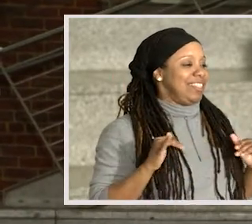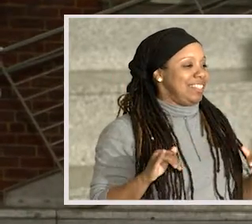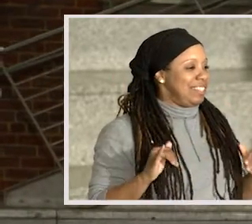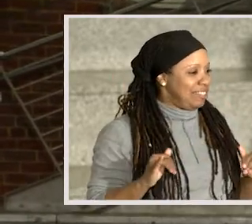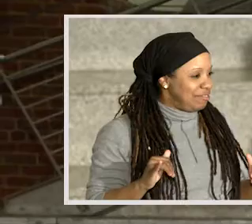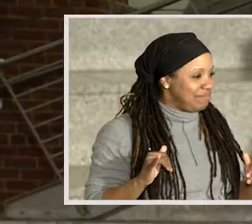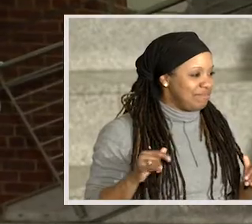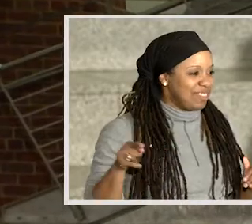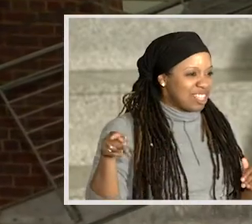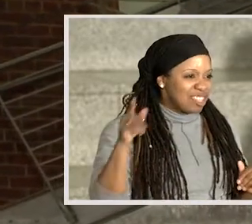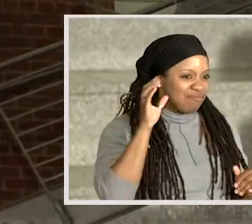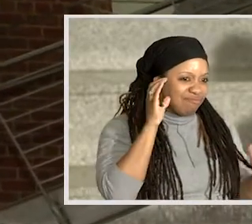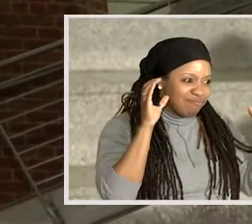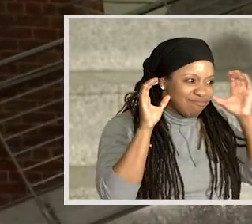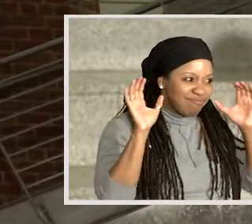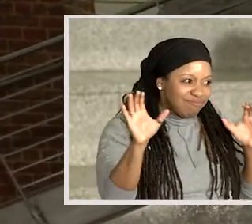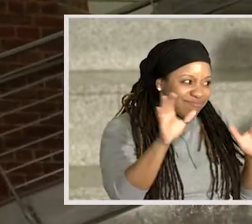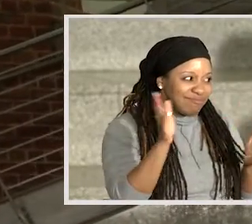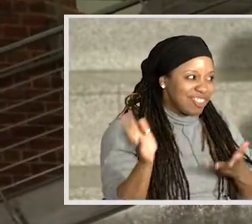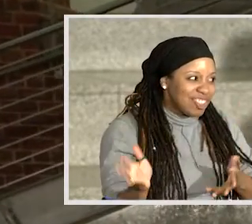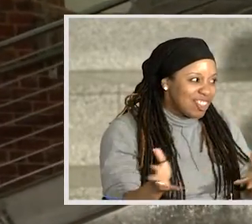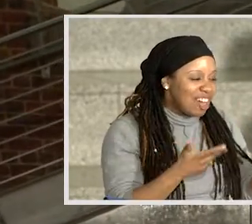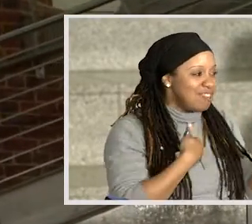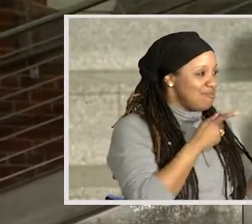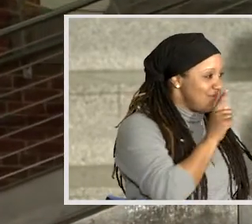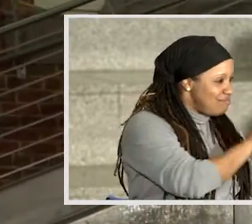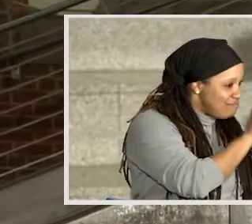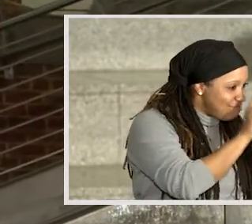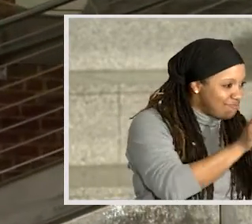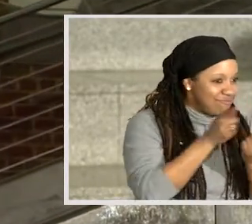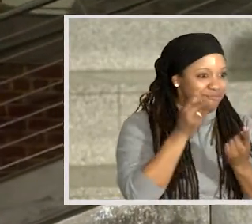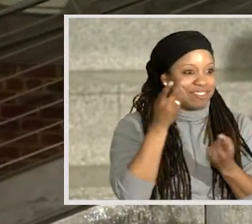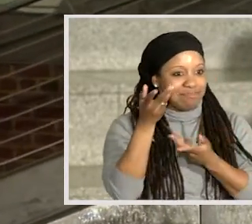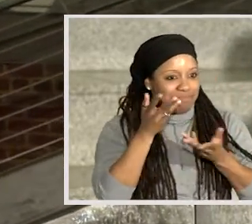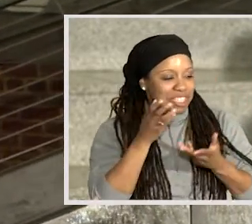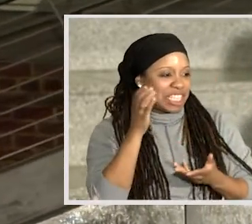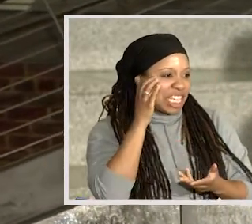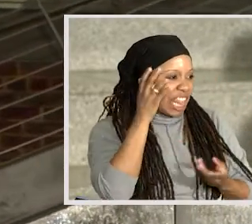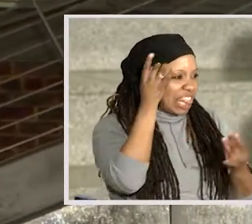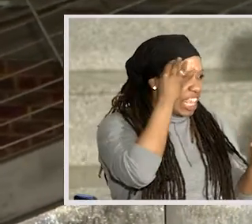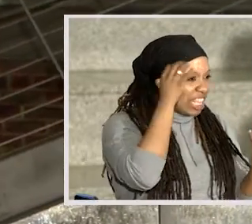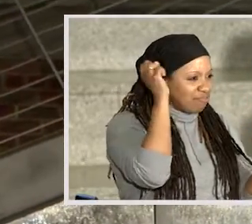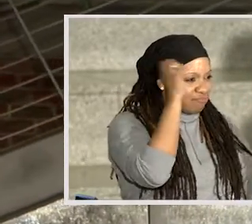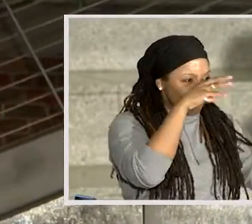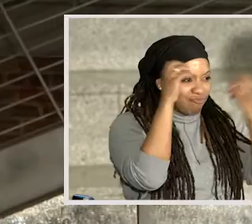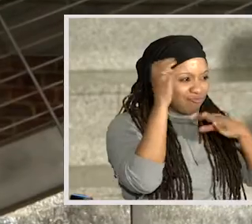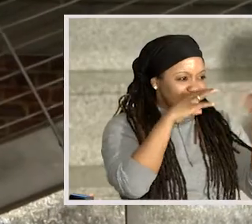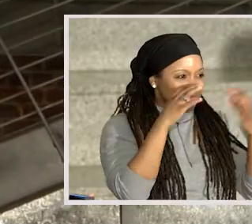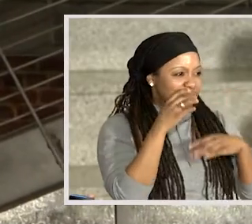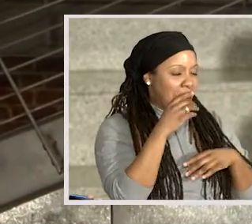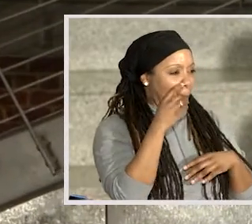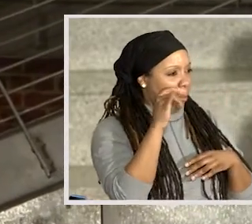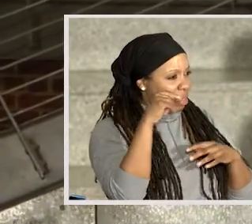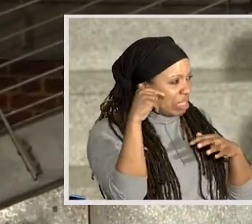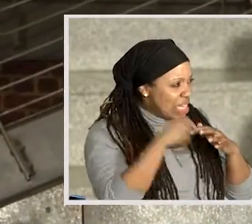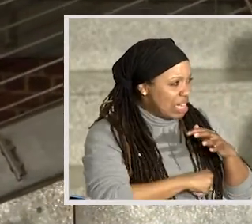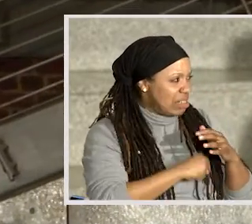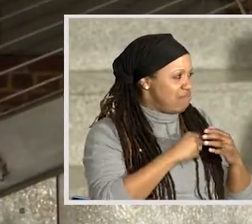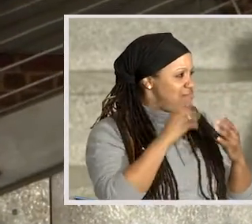YOUR THINKING AND I APPRECIATE YOU BEING SO THOUGHTFUL. I THINK YOU GET A TASTE OF THE TOUGH JOB THAT WE HAVE.